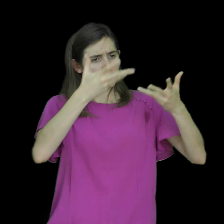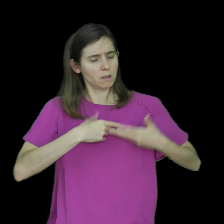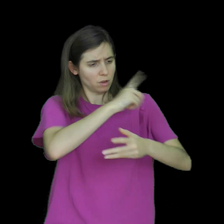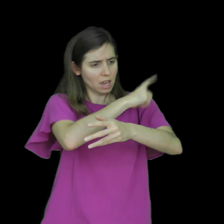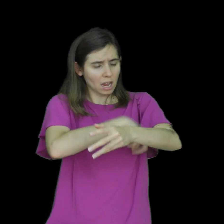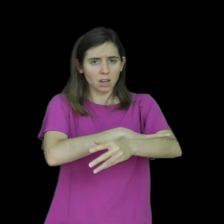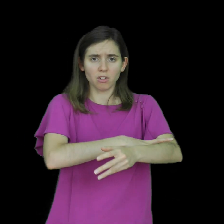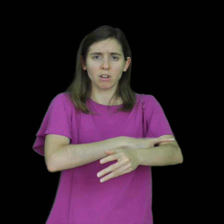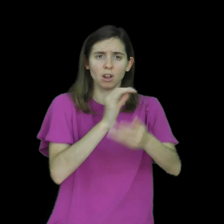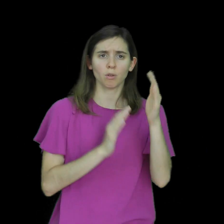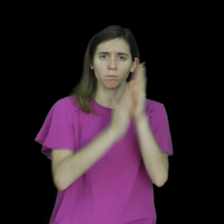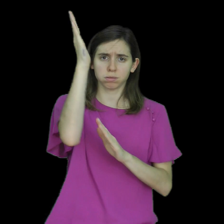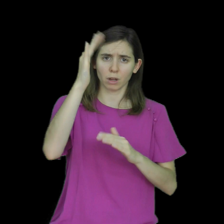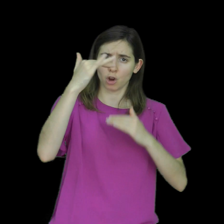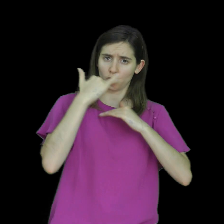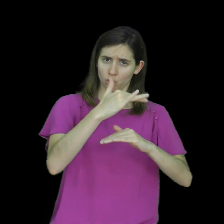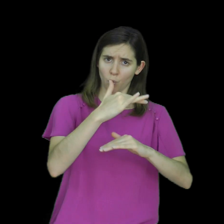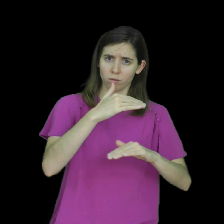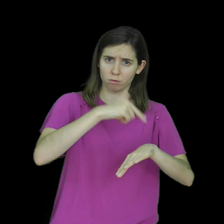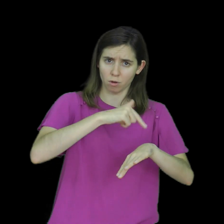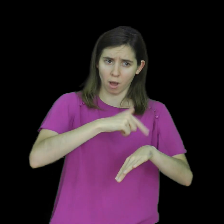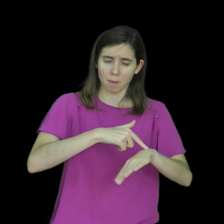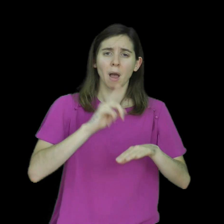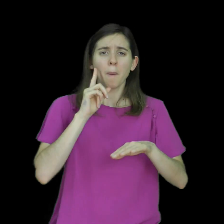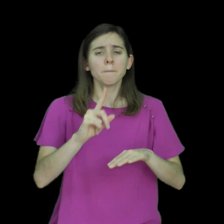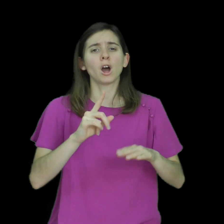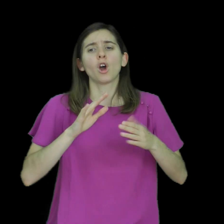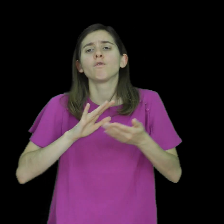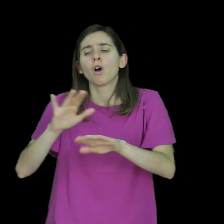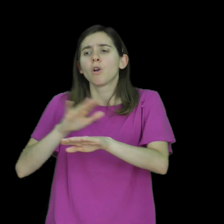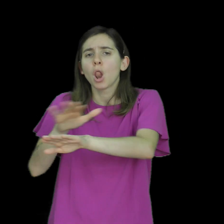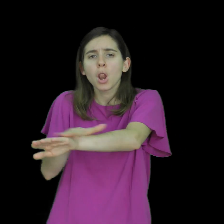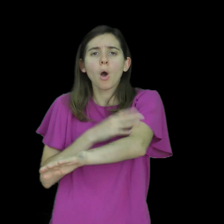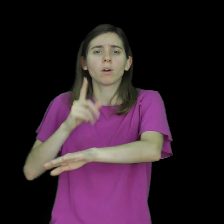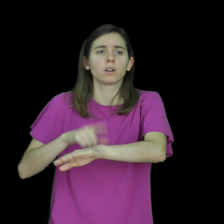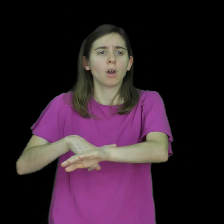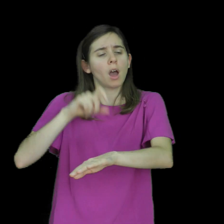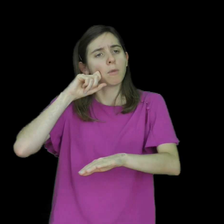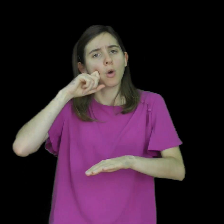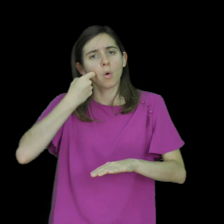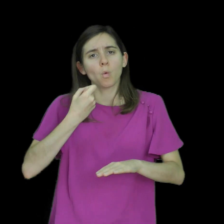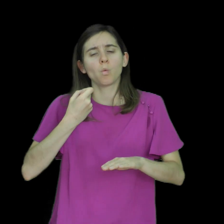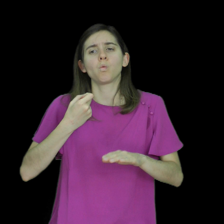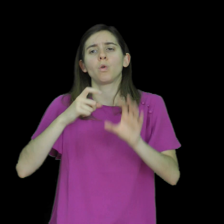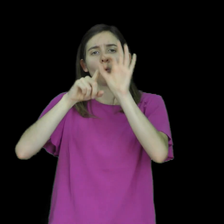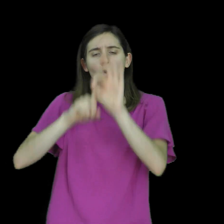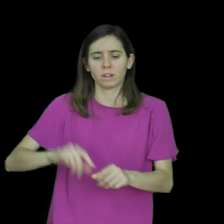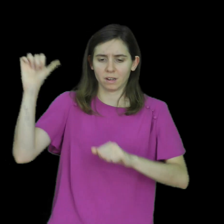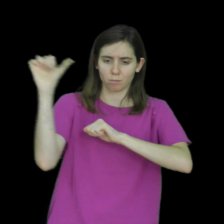it's like living on credit. It compromises the quality of your sleep and eventually causes premature aging